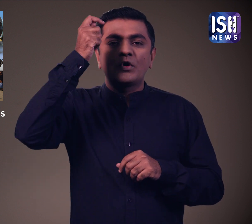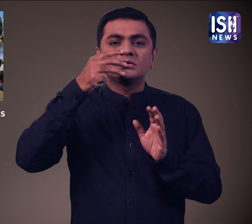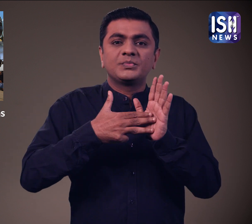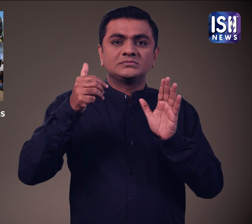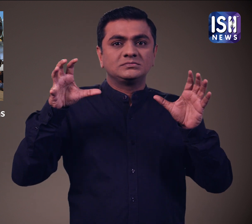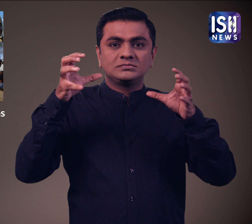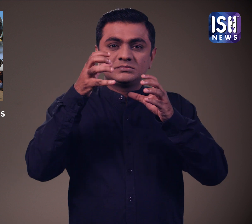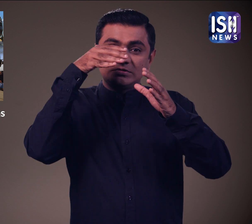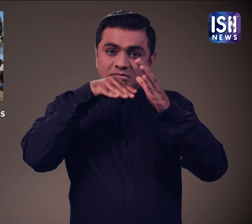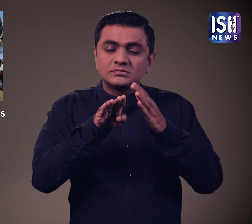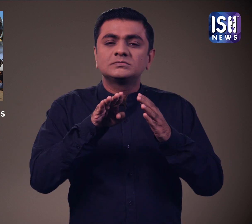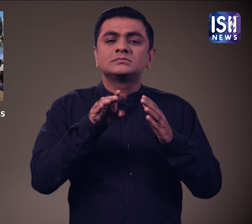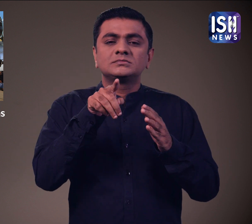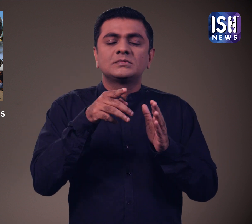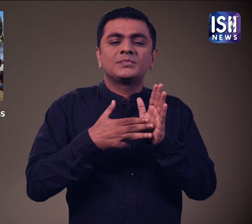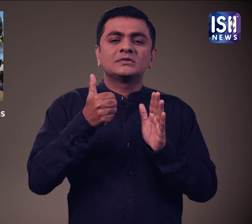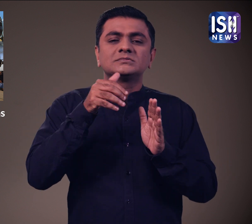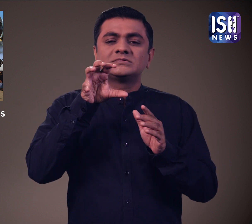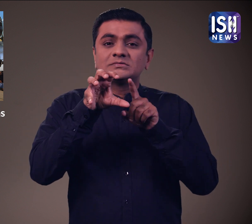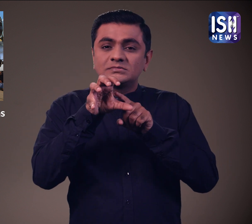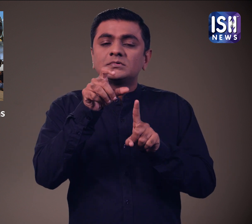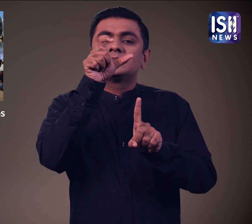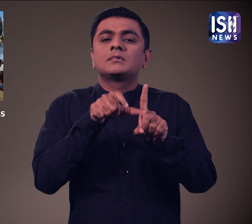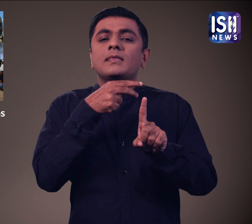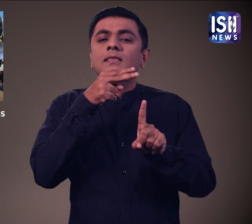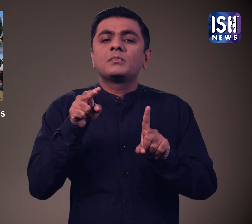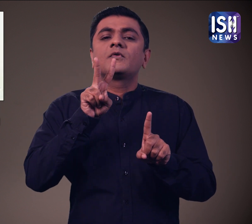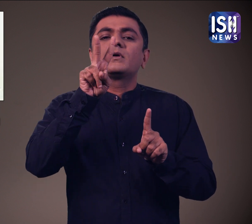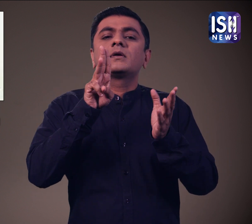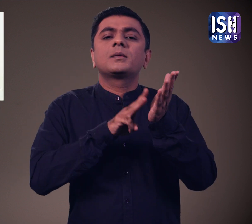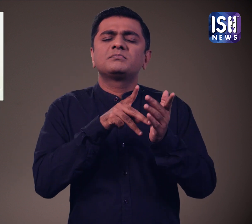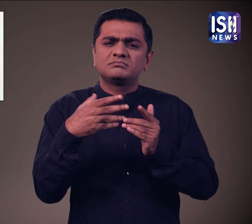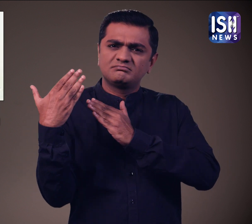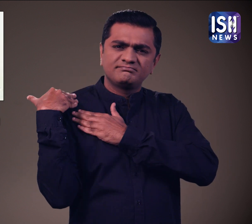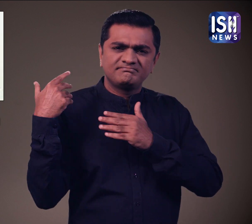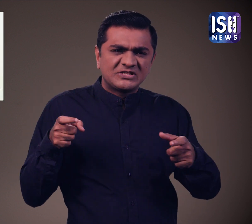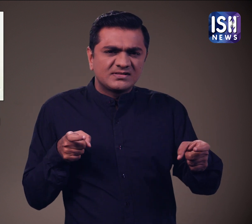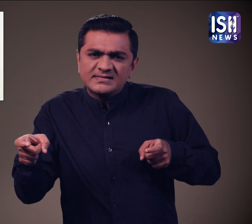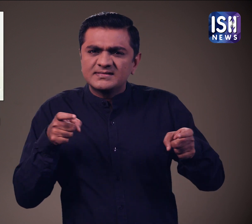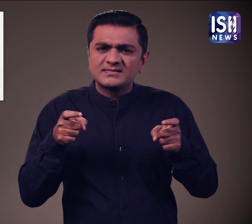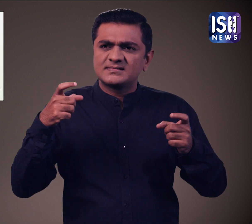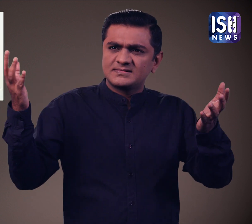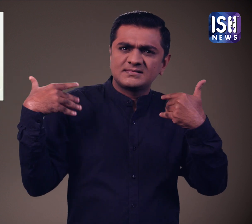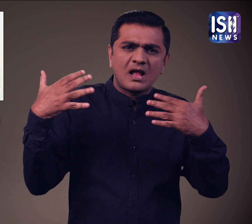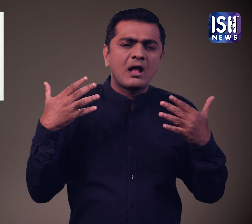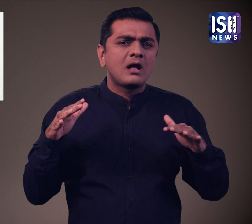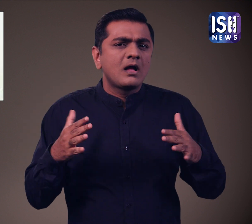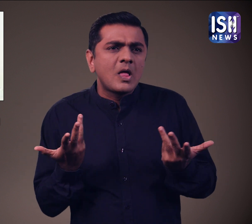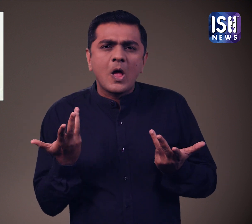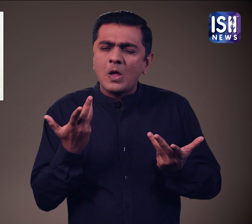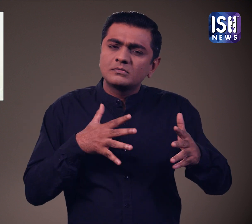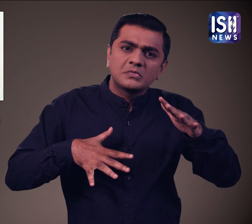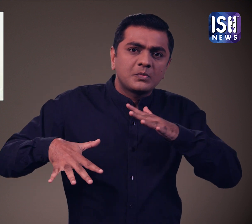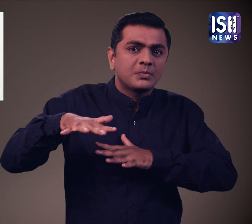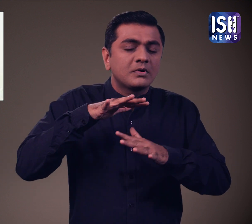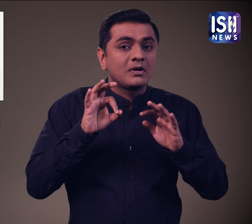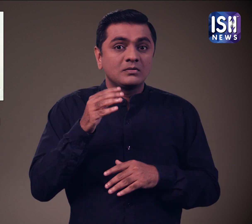Union Minister of State for External Affairs V Muraleedharan is spearheading the operation.